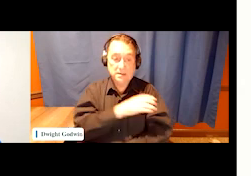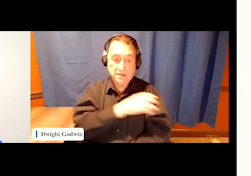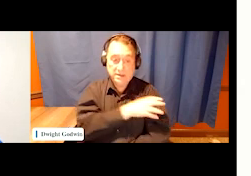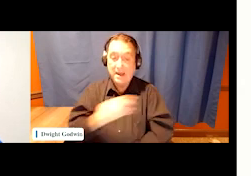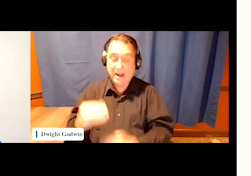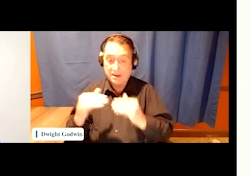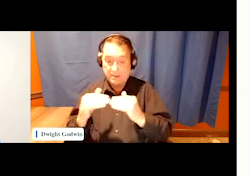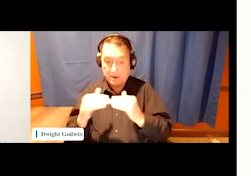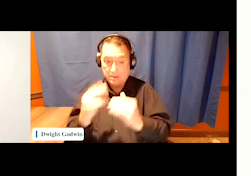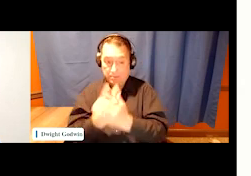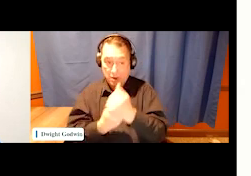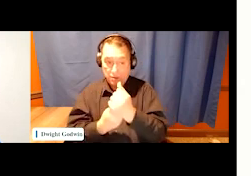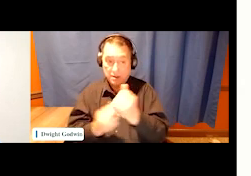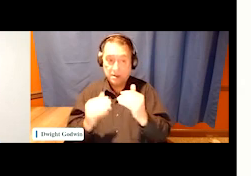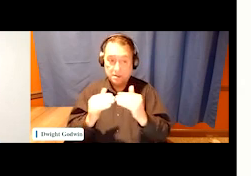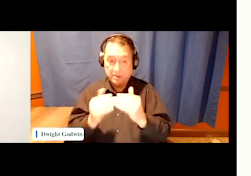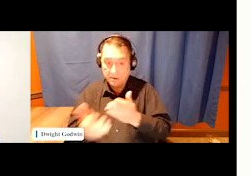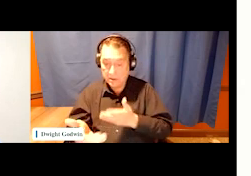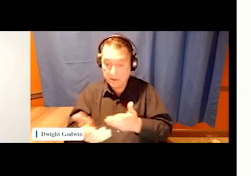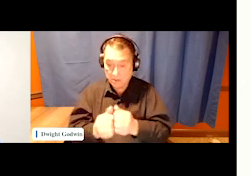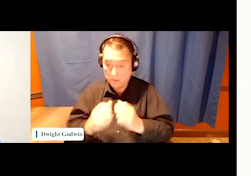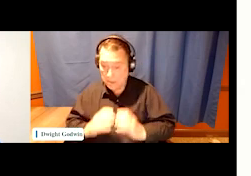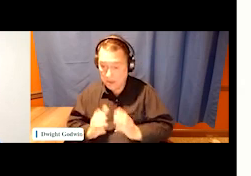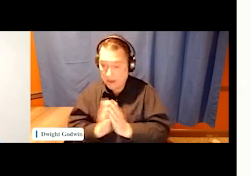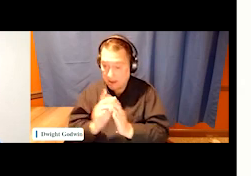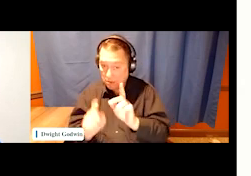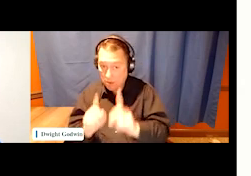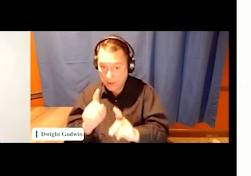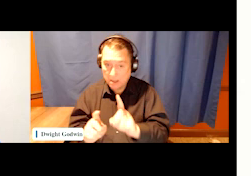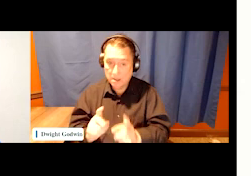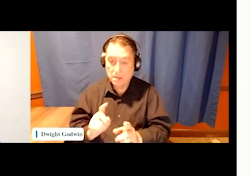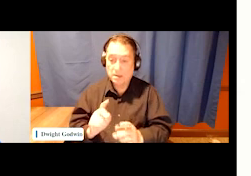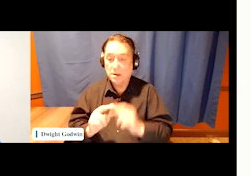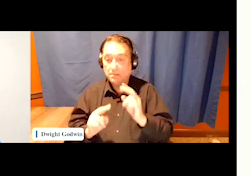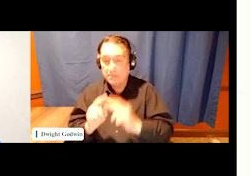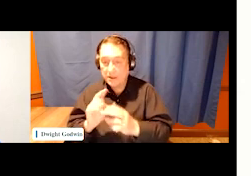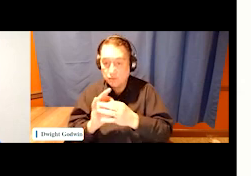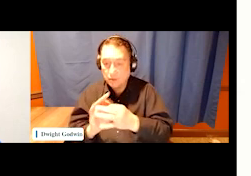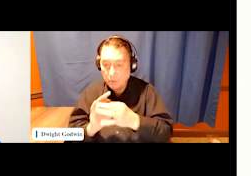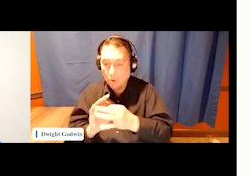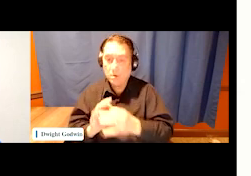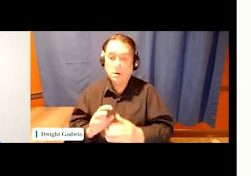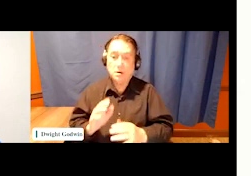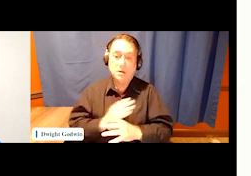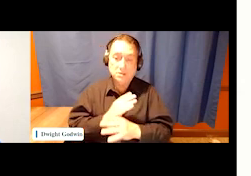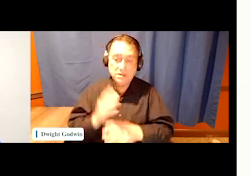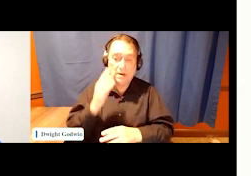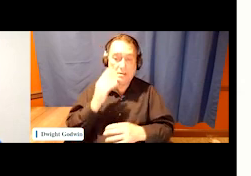The peer engages with the client, asks questions, fills rapport, shares lived experience, inspires hope,